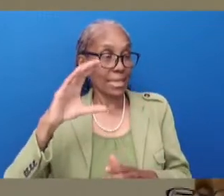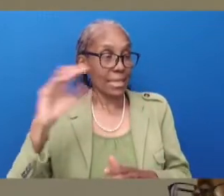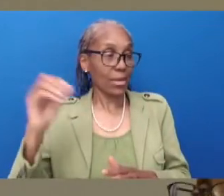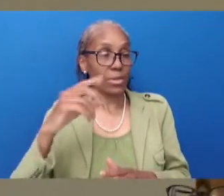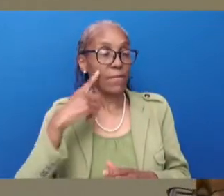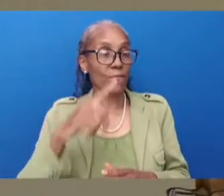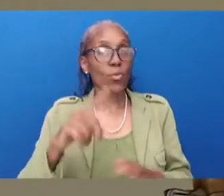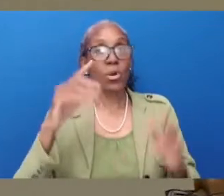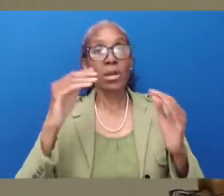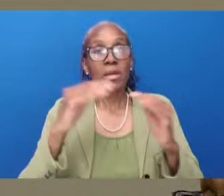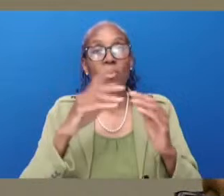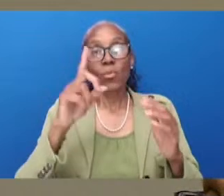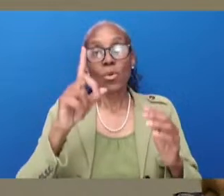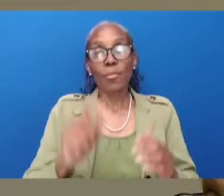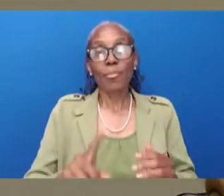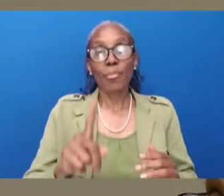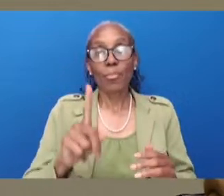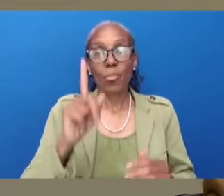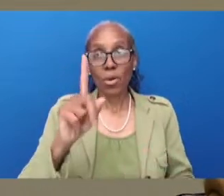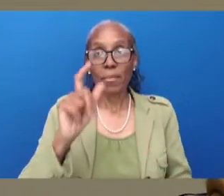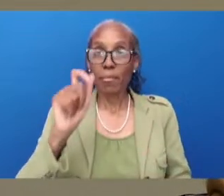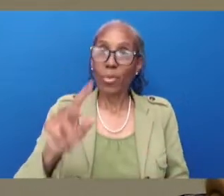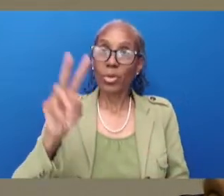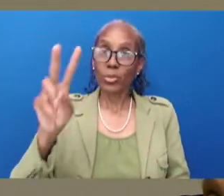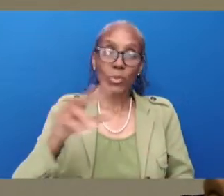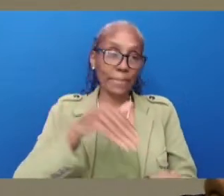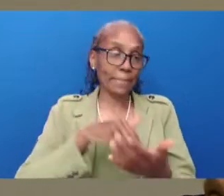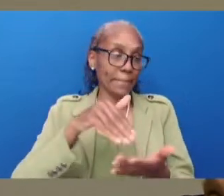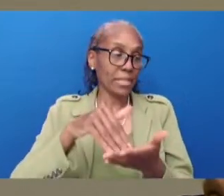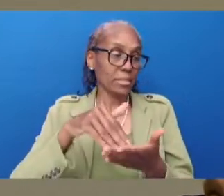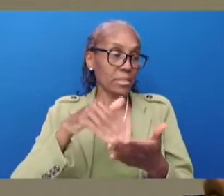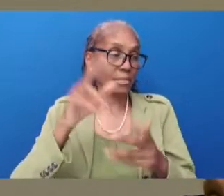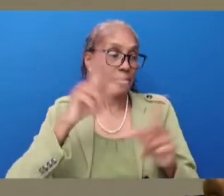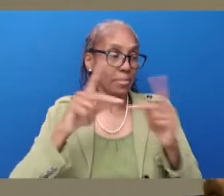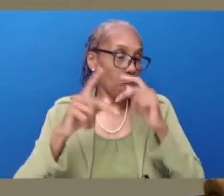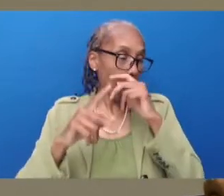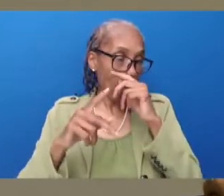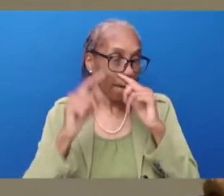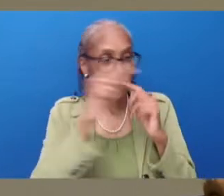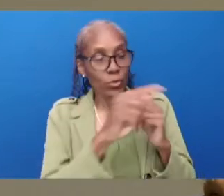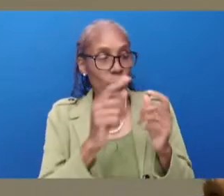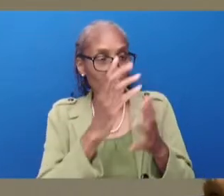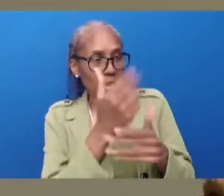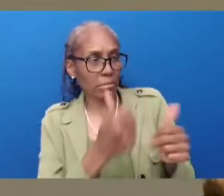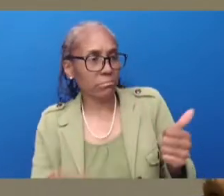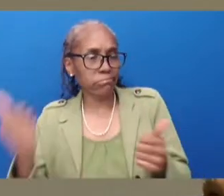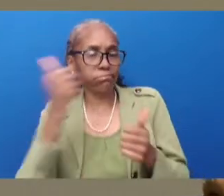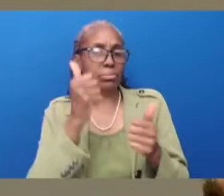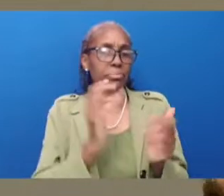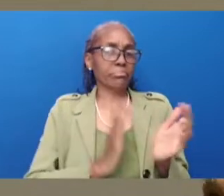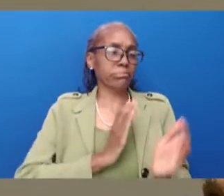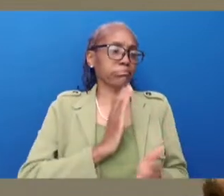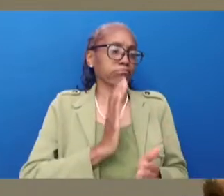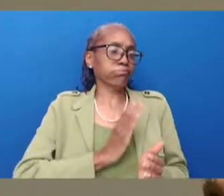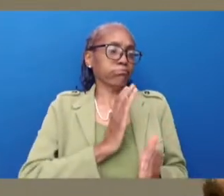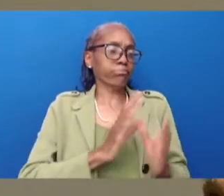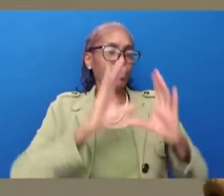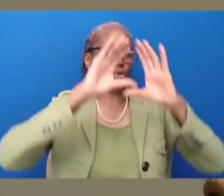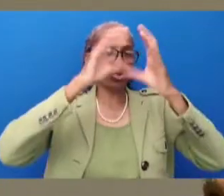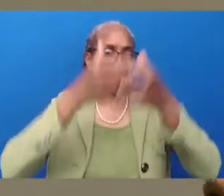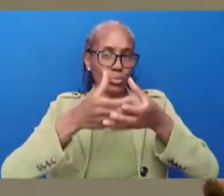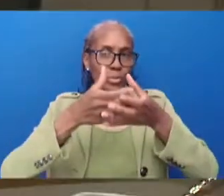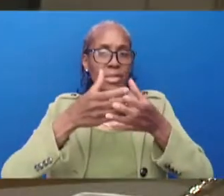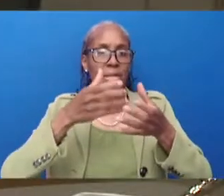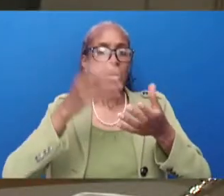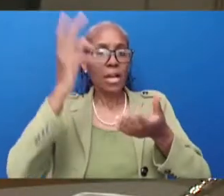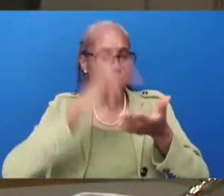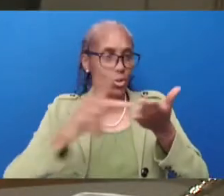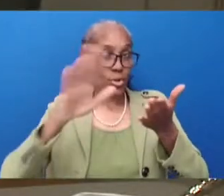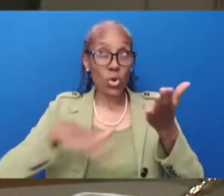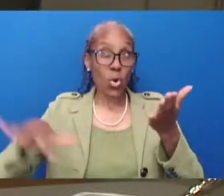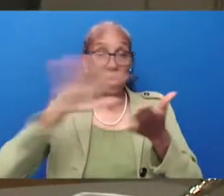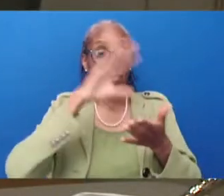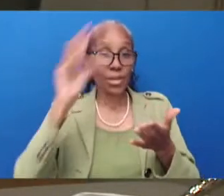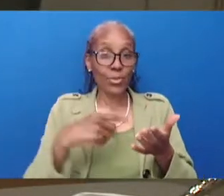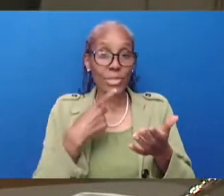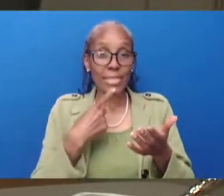ALL, CLERKS REPRESENTING THE